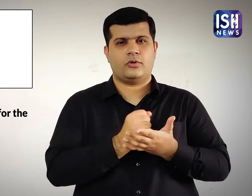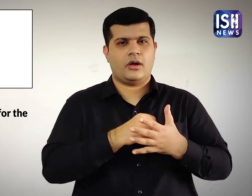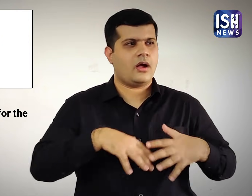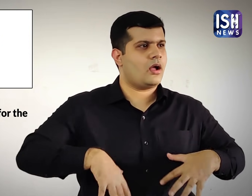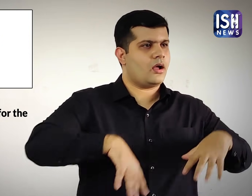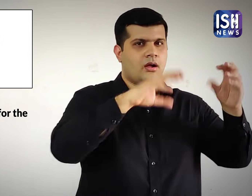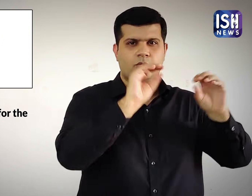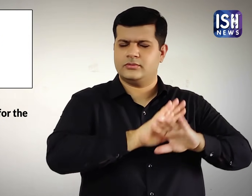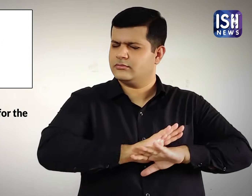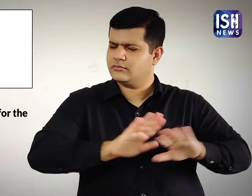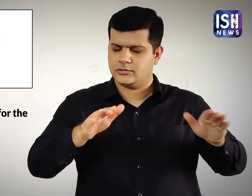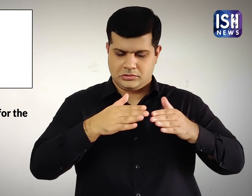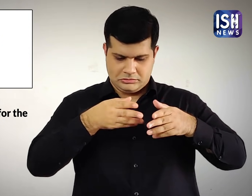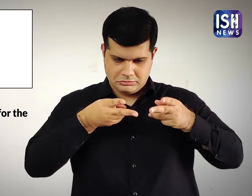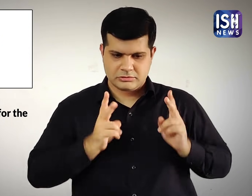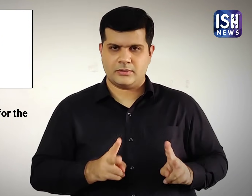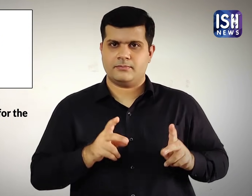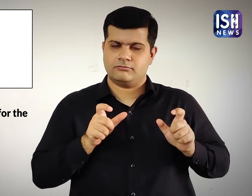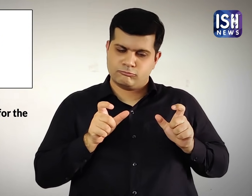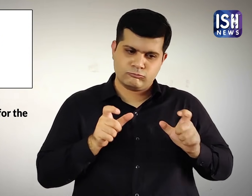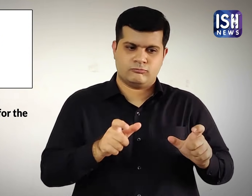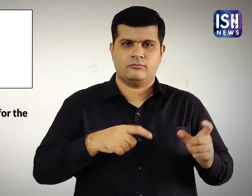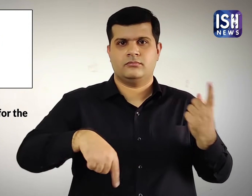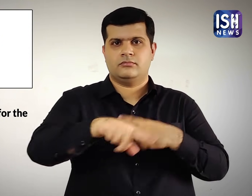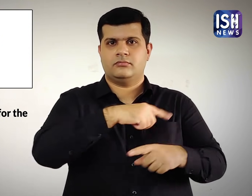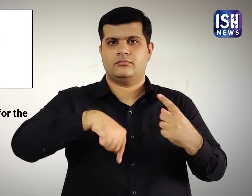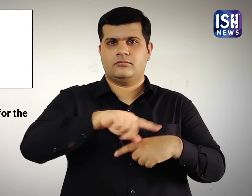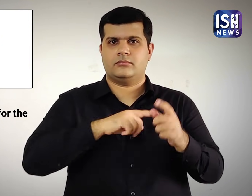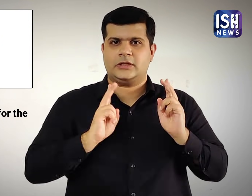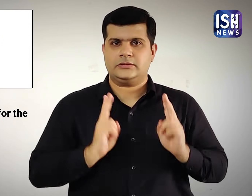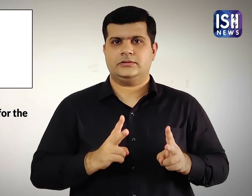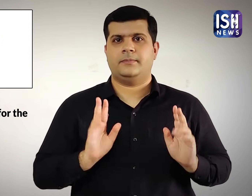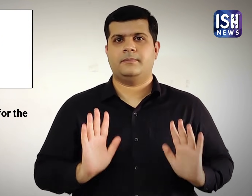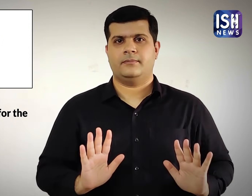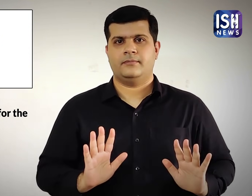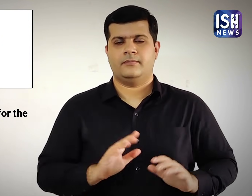shall remain in home quarantine and not leave the house.